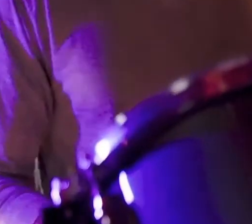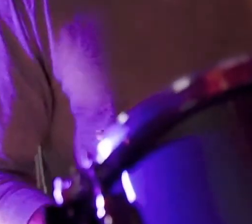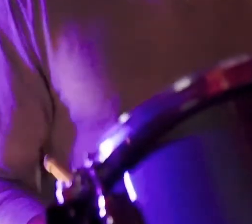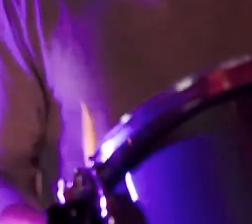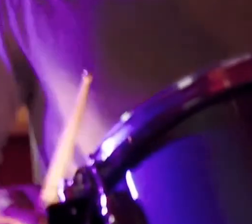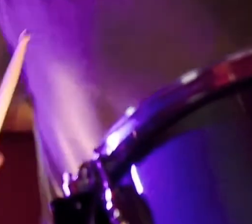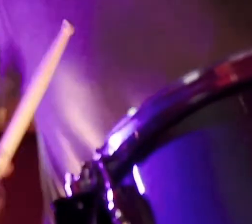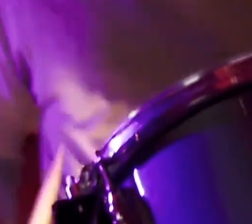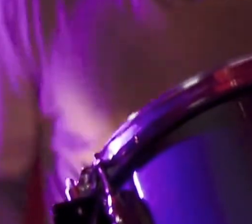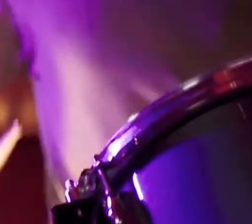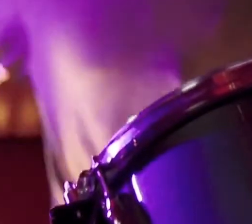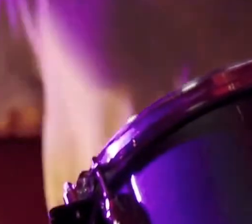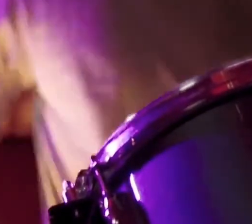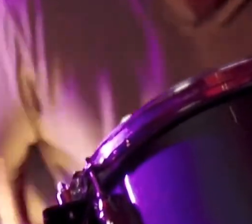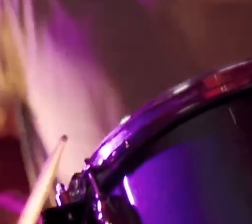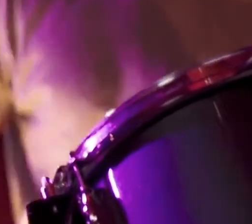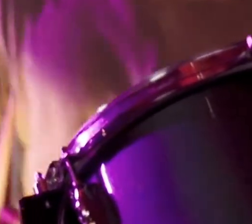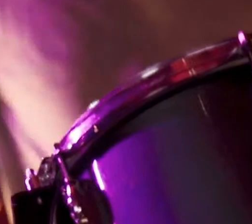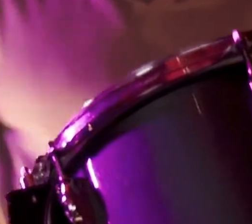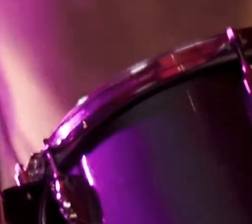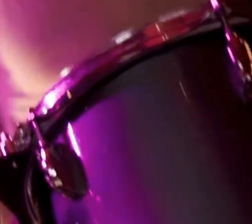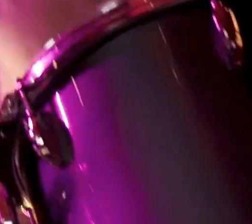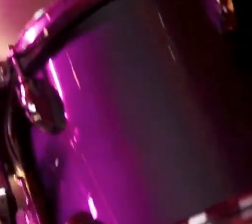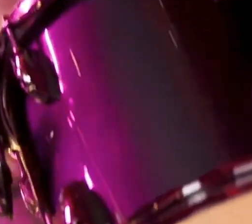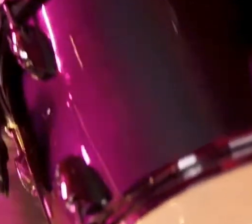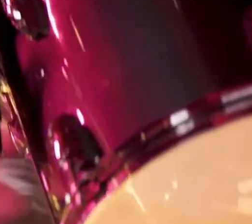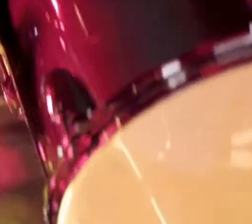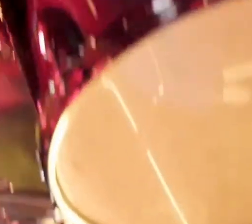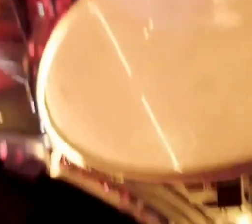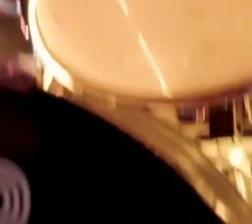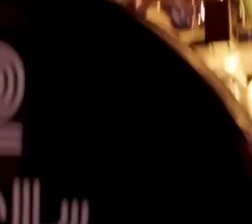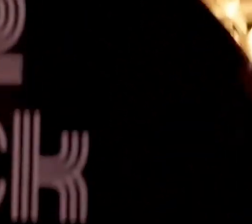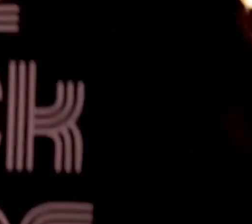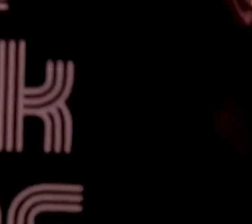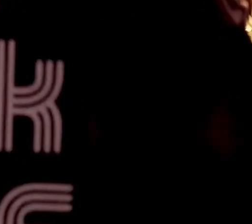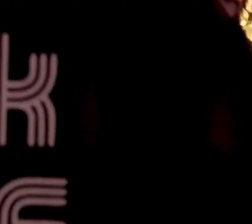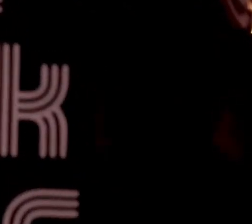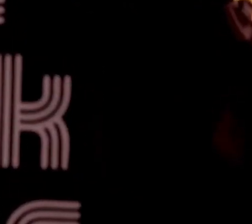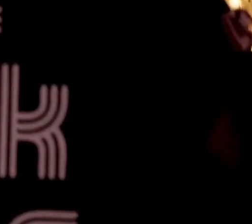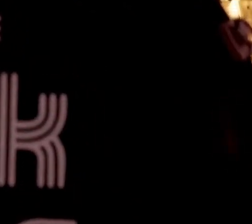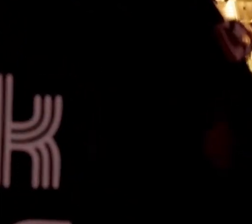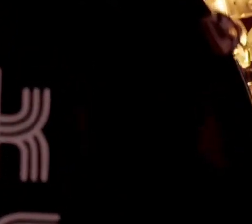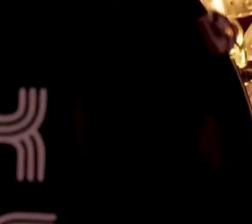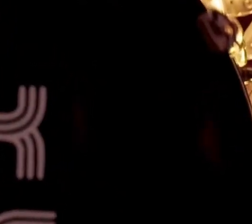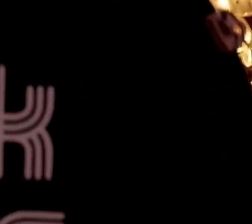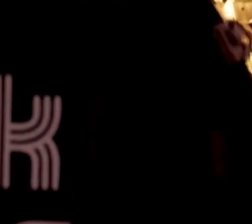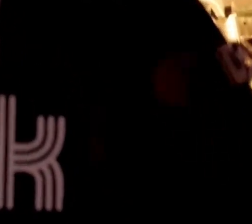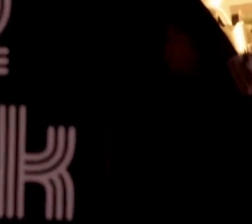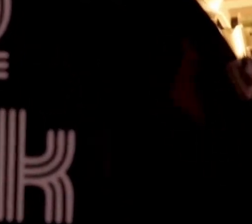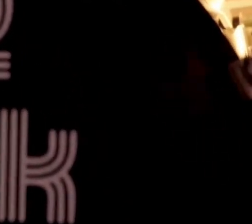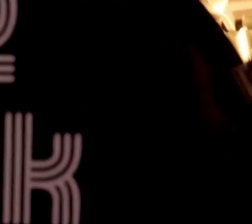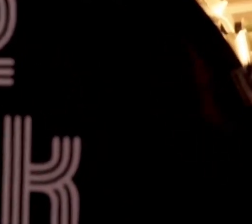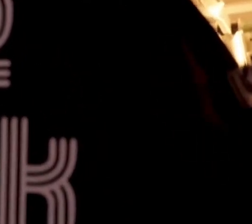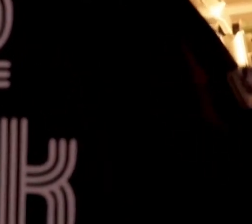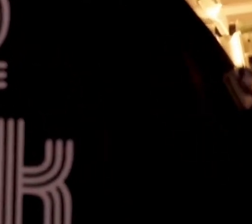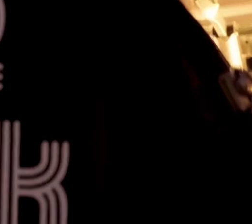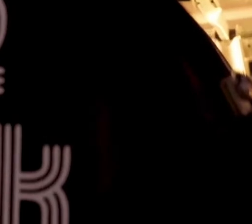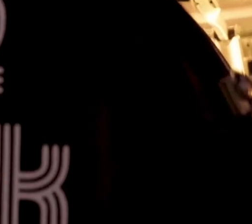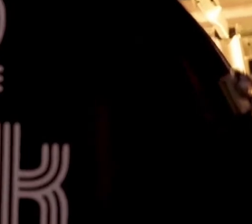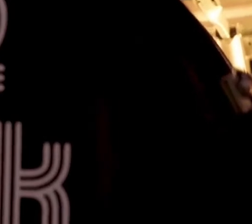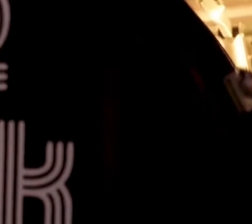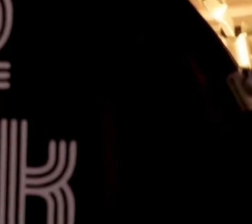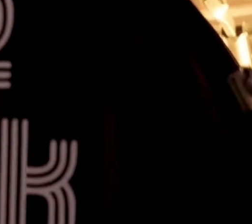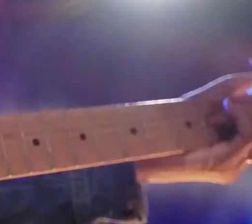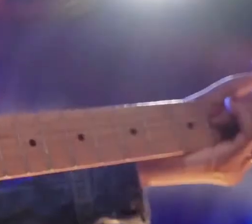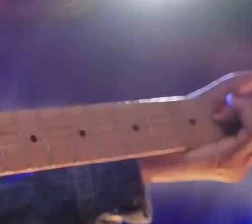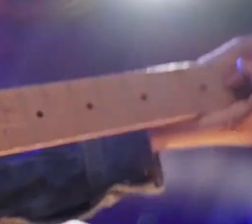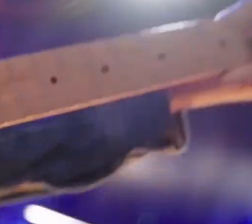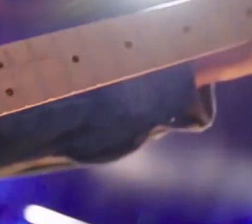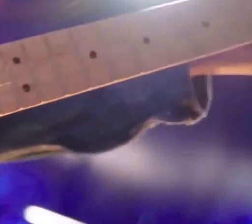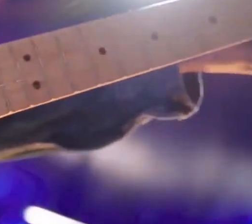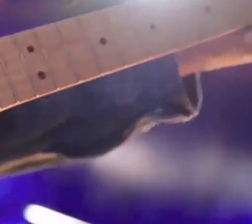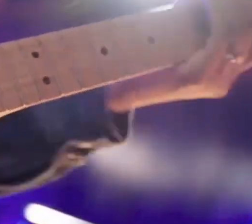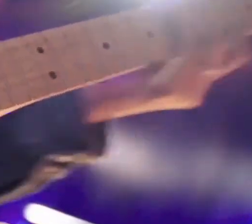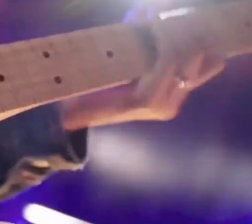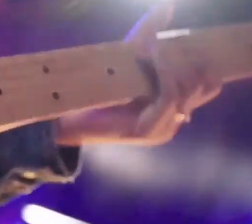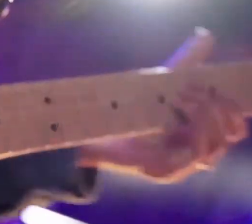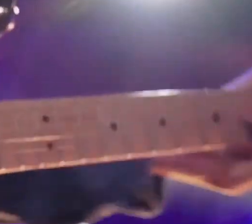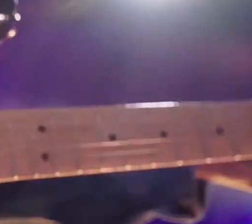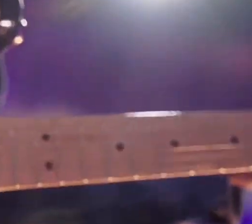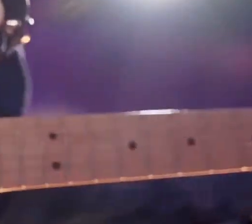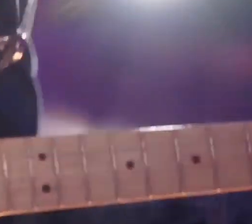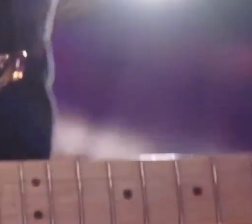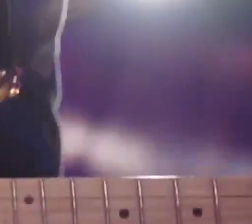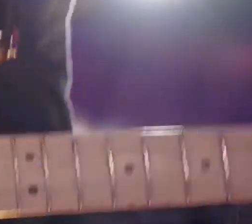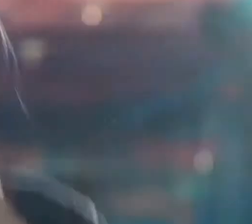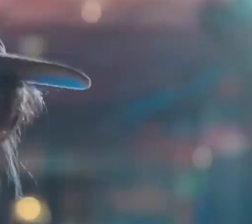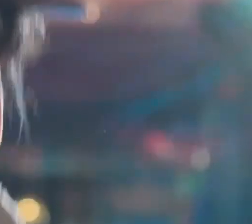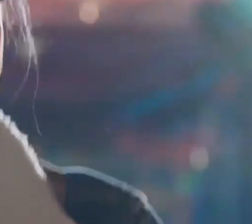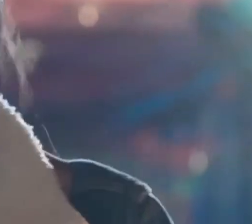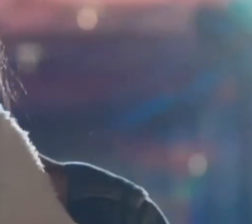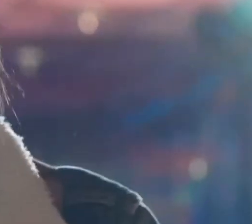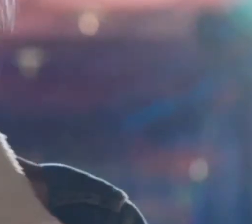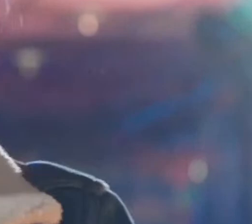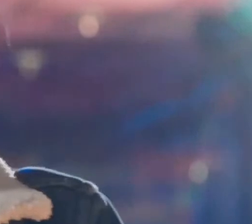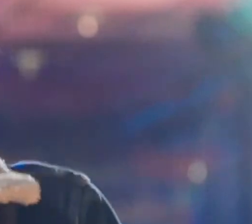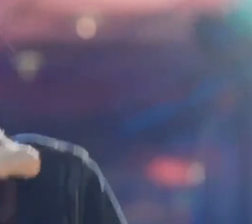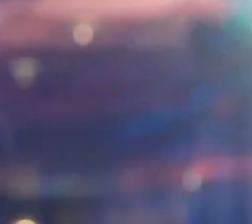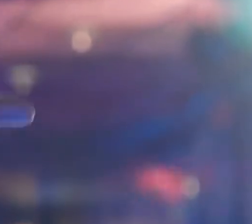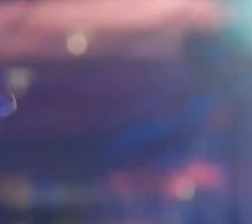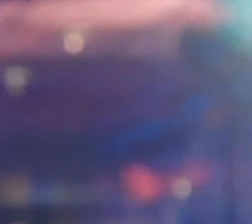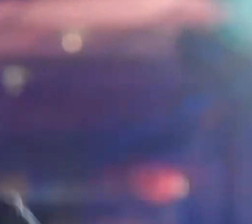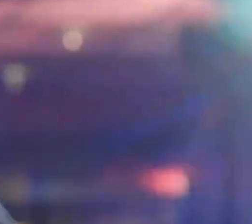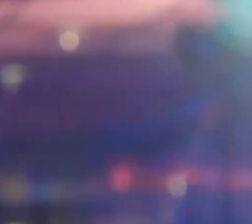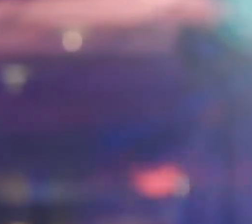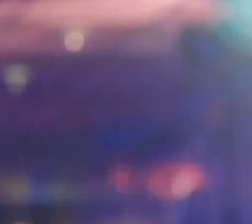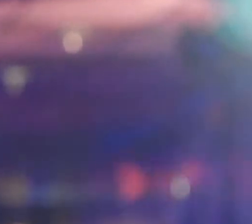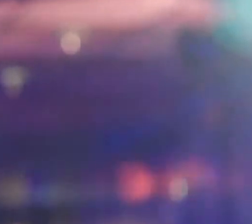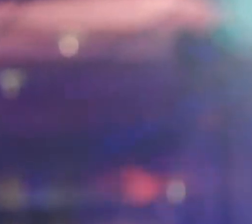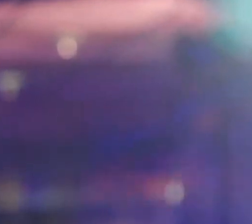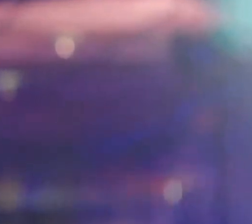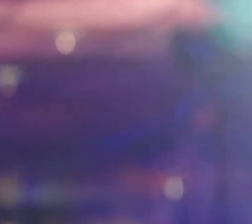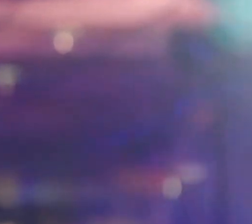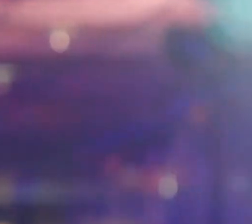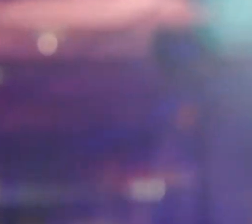PERFORMANCE MR. MINES